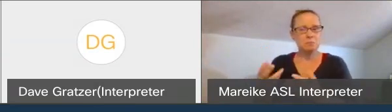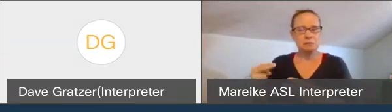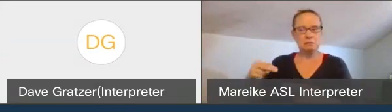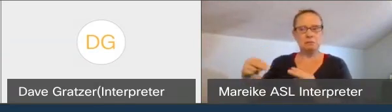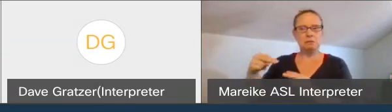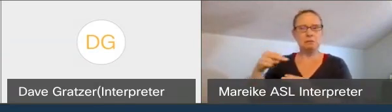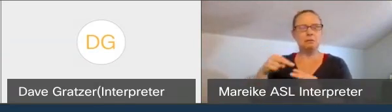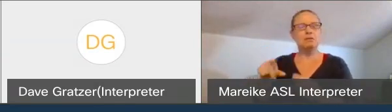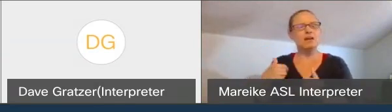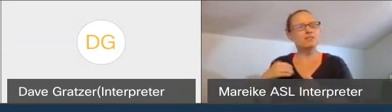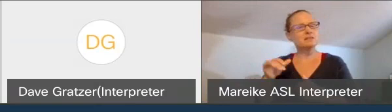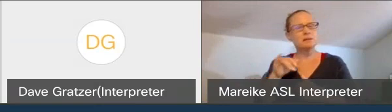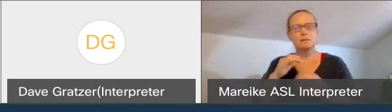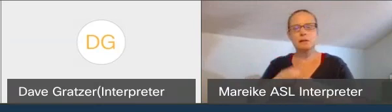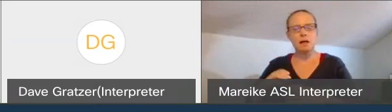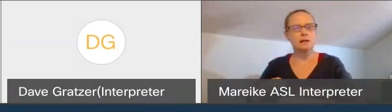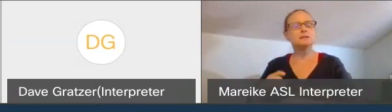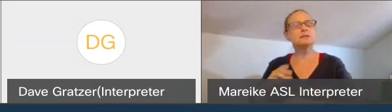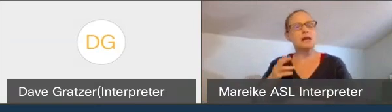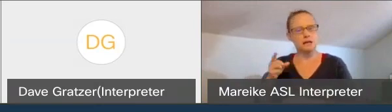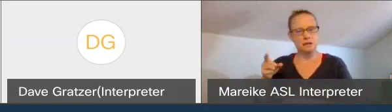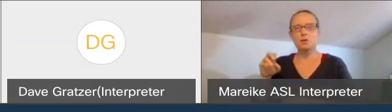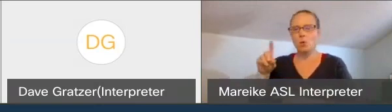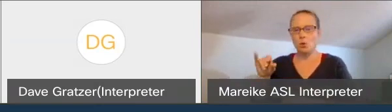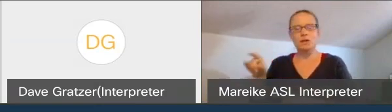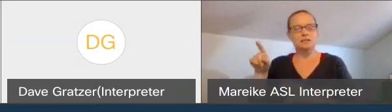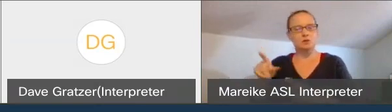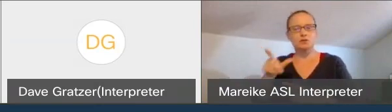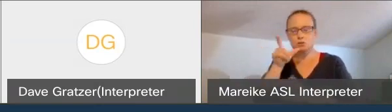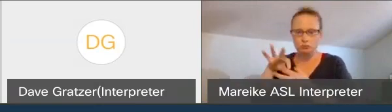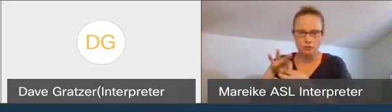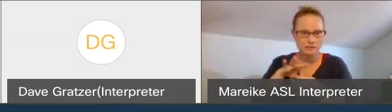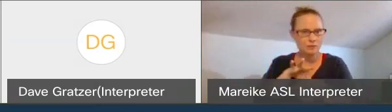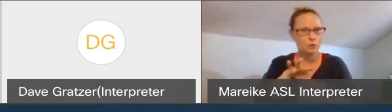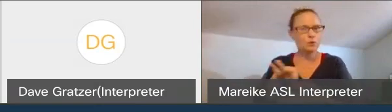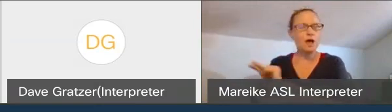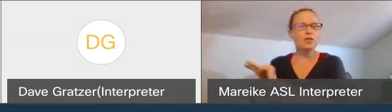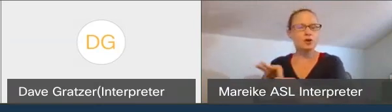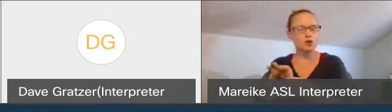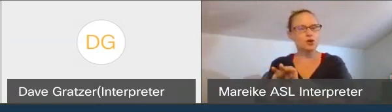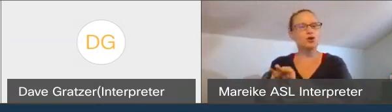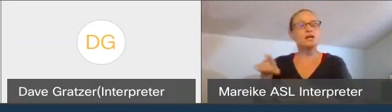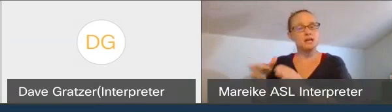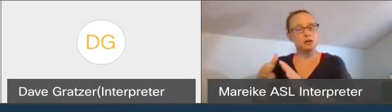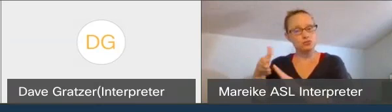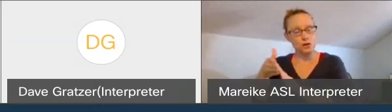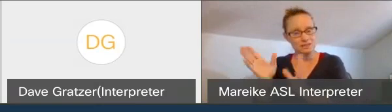and he is the bring everything together that-- making the meetings. He runs the--we call it,